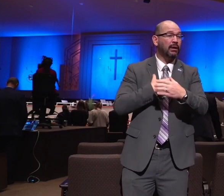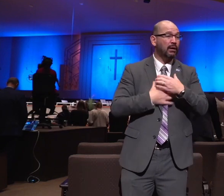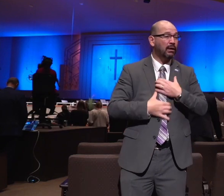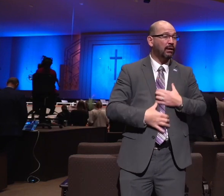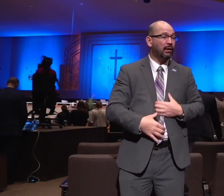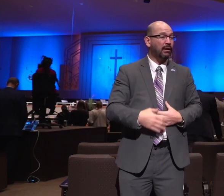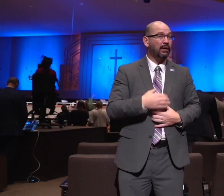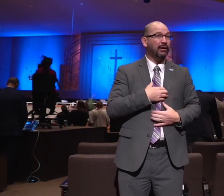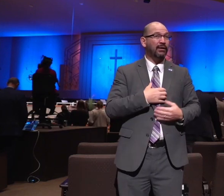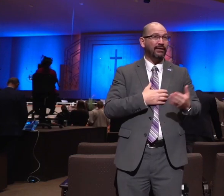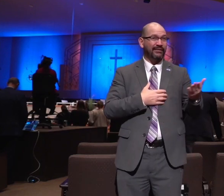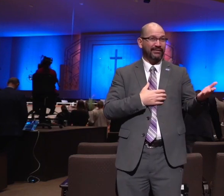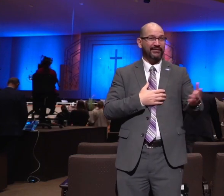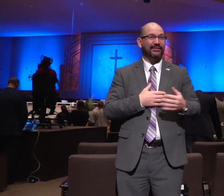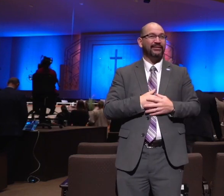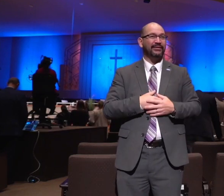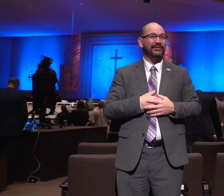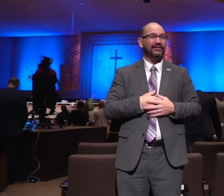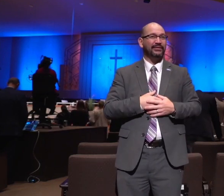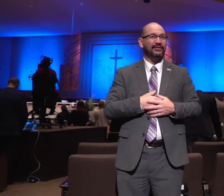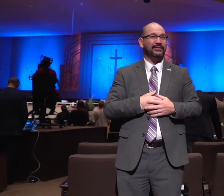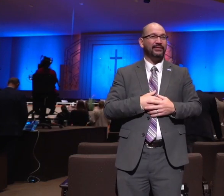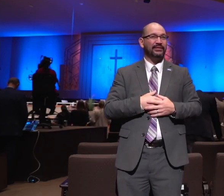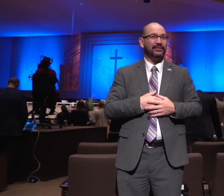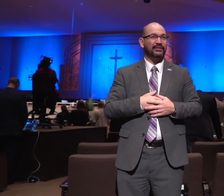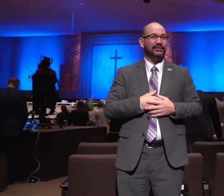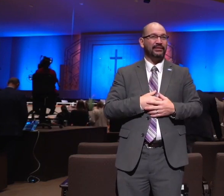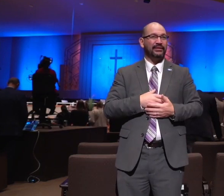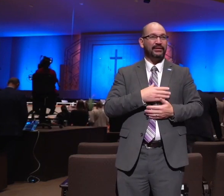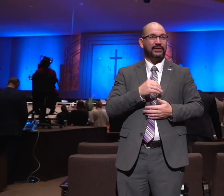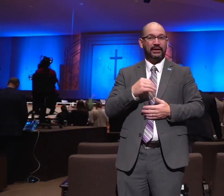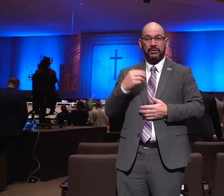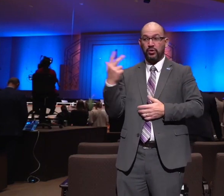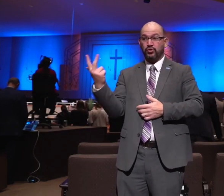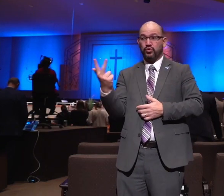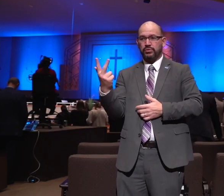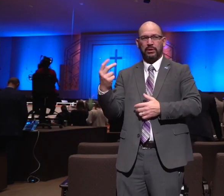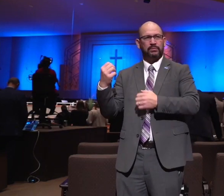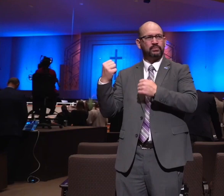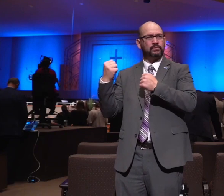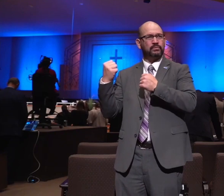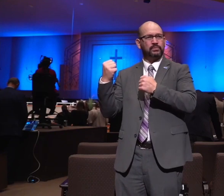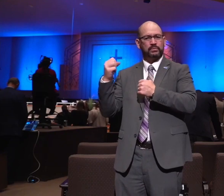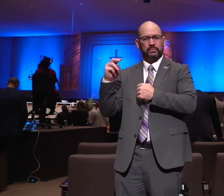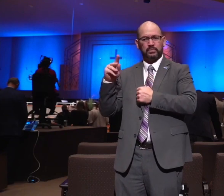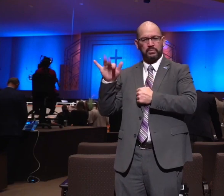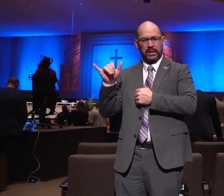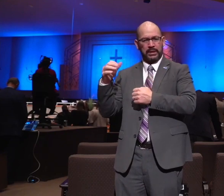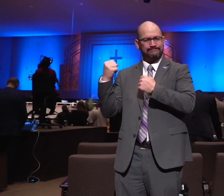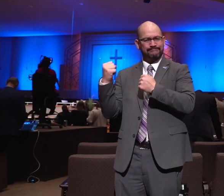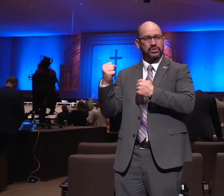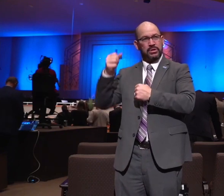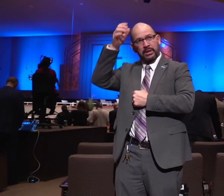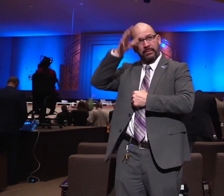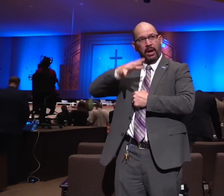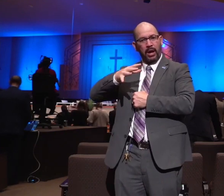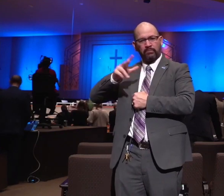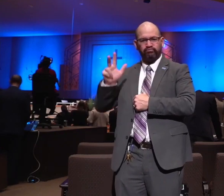by the gate and the three mighty men